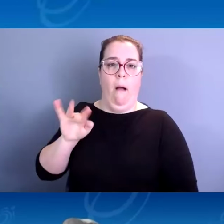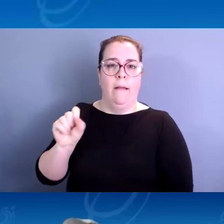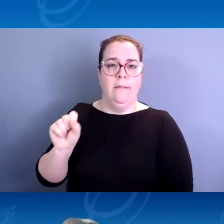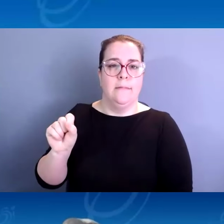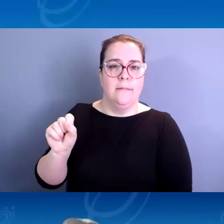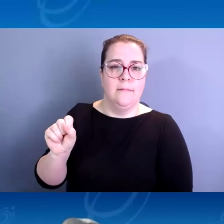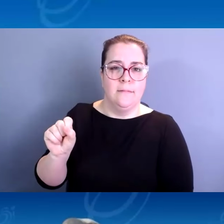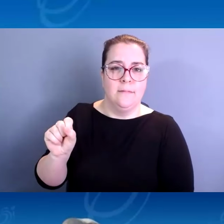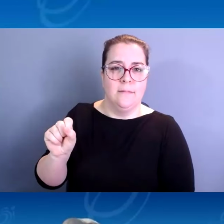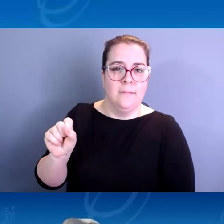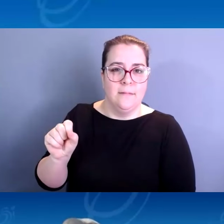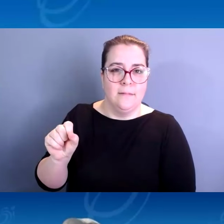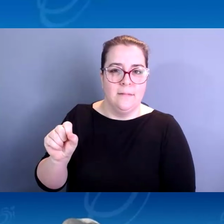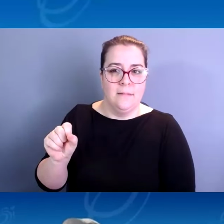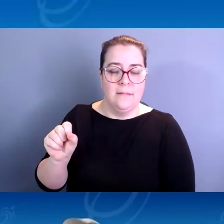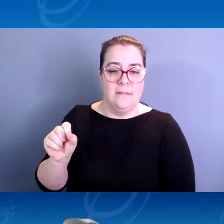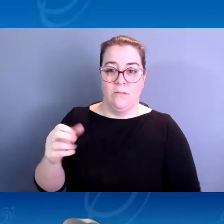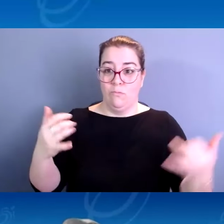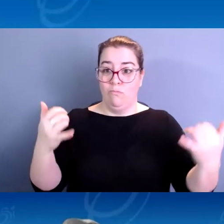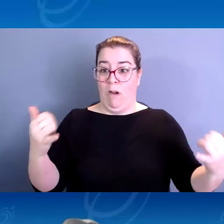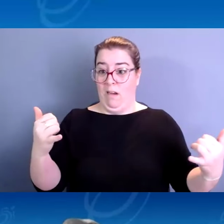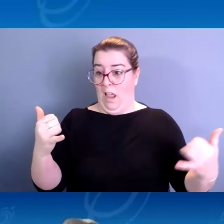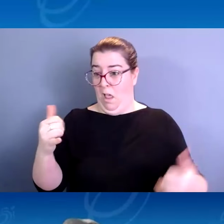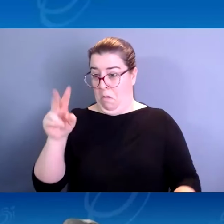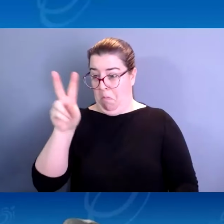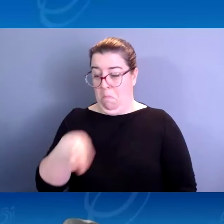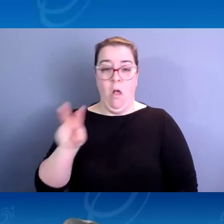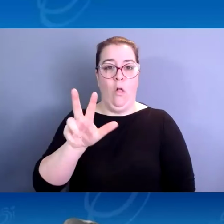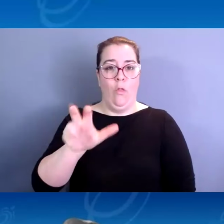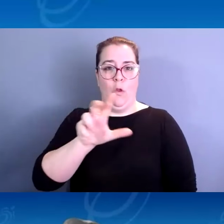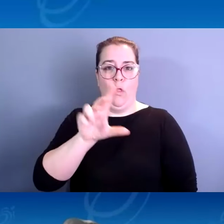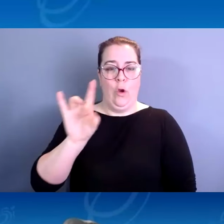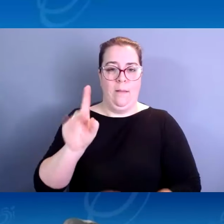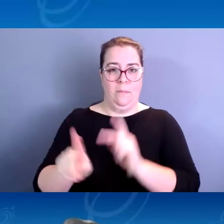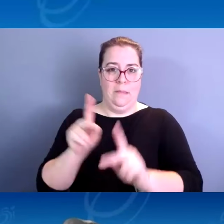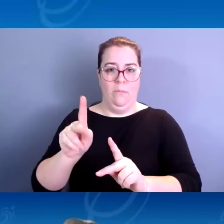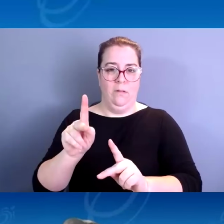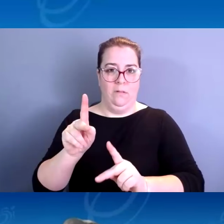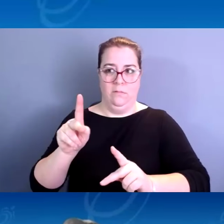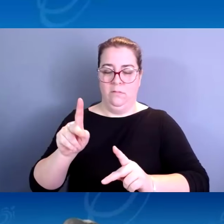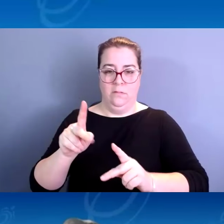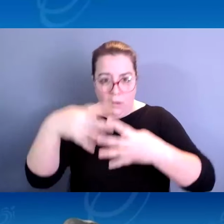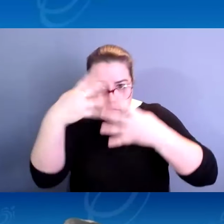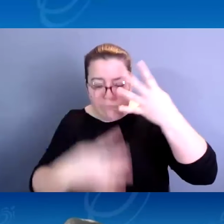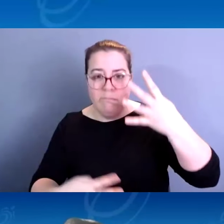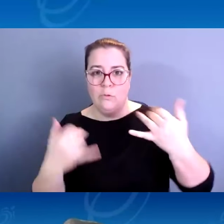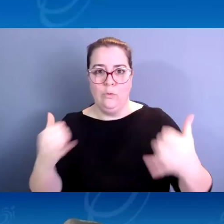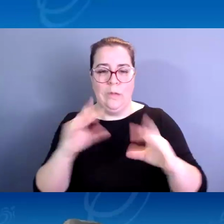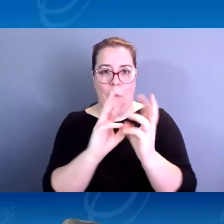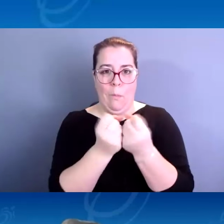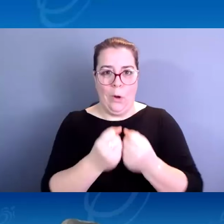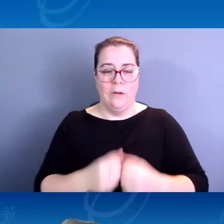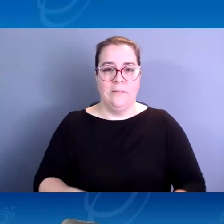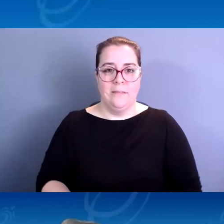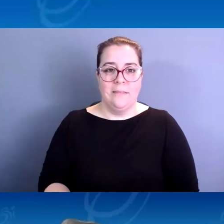338 people on this call right now, and, and all 338 of us will will deny to a person that any of us are ableist.